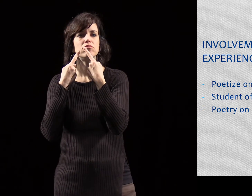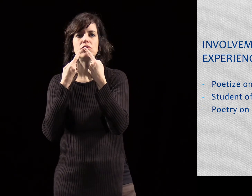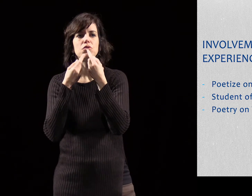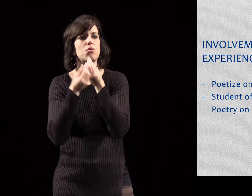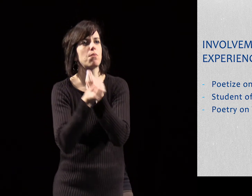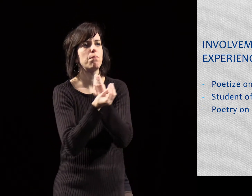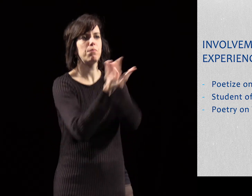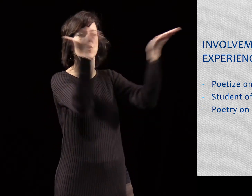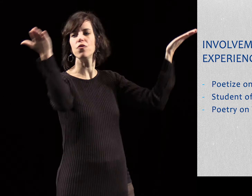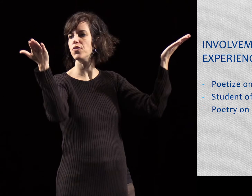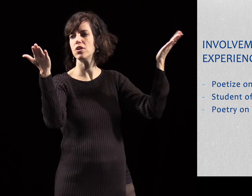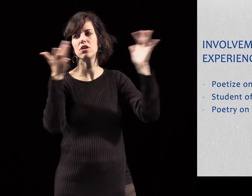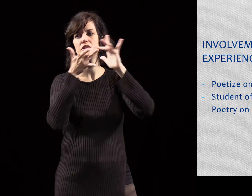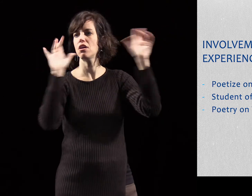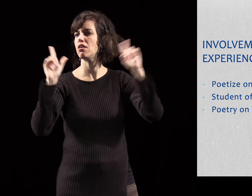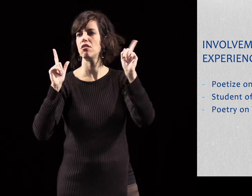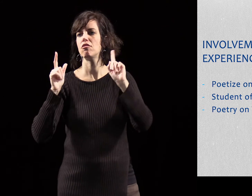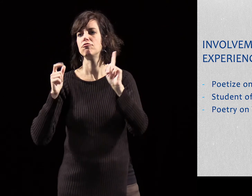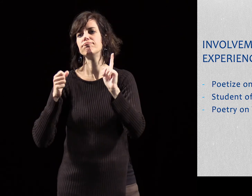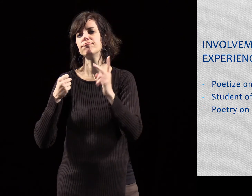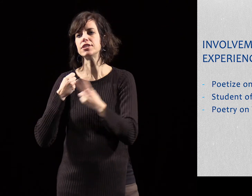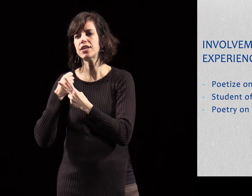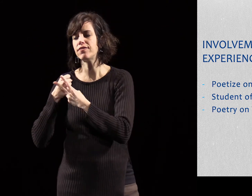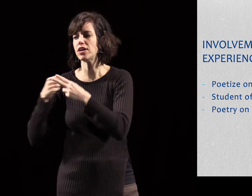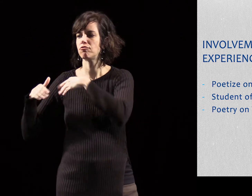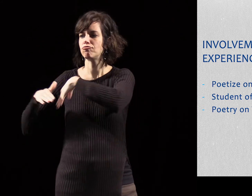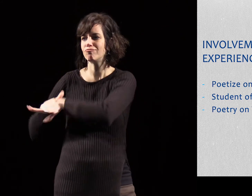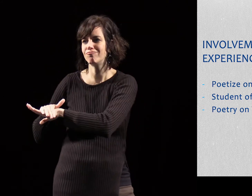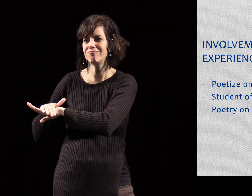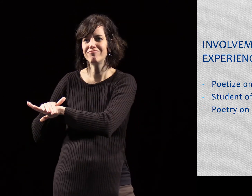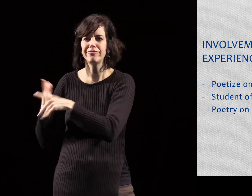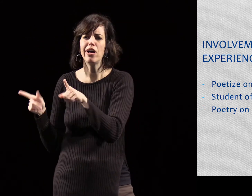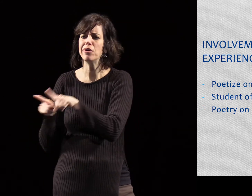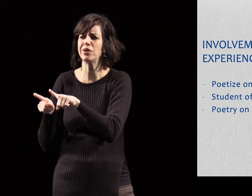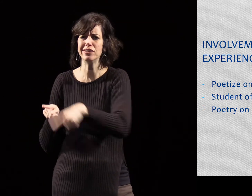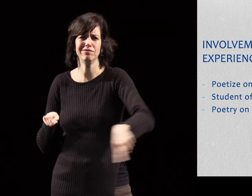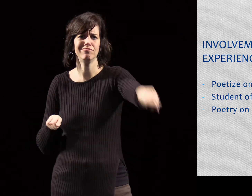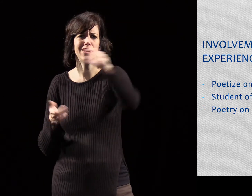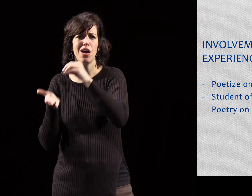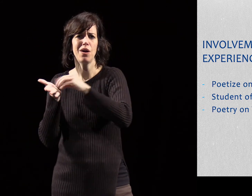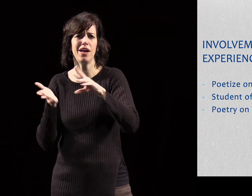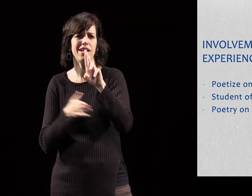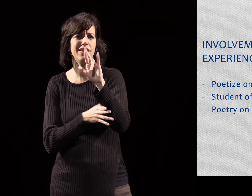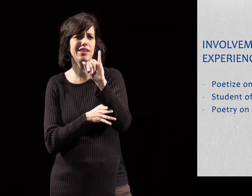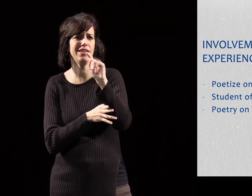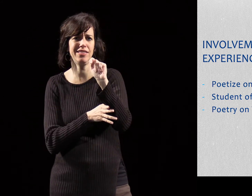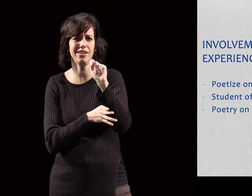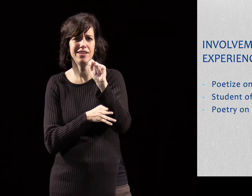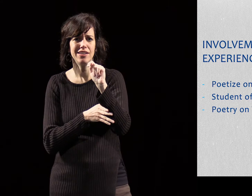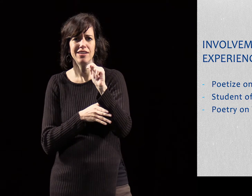and assignments that took place there. It's the same as here at RIT.